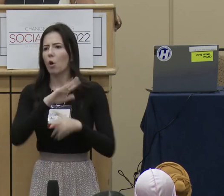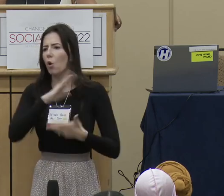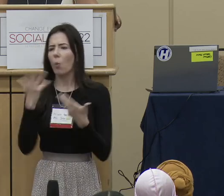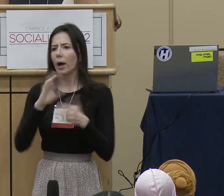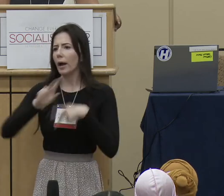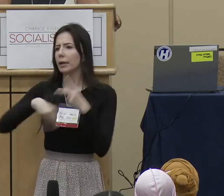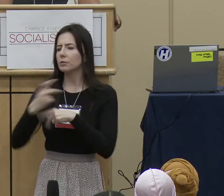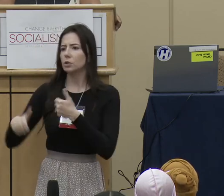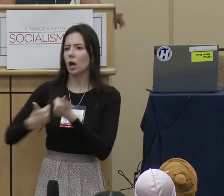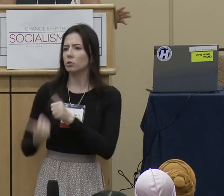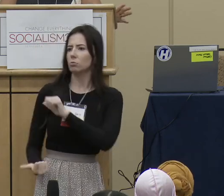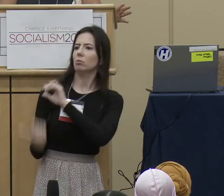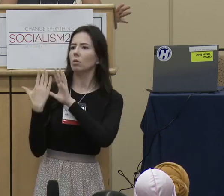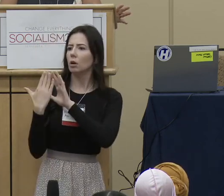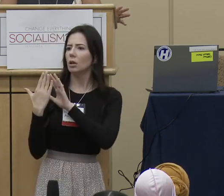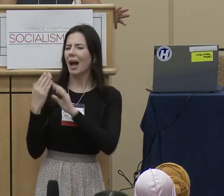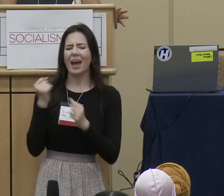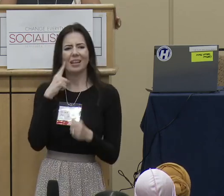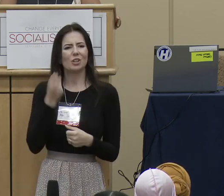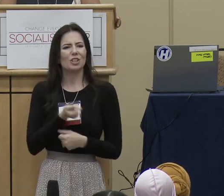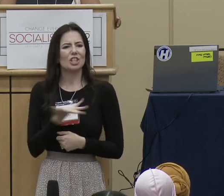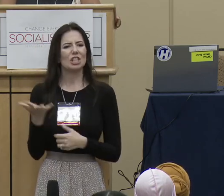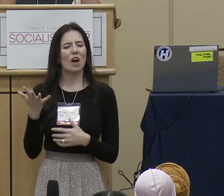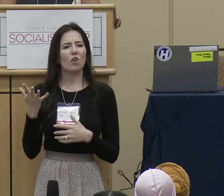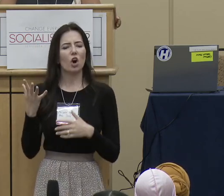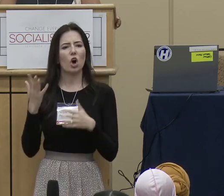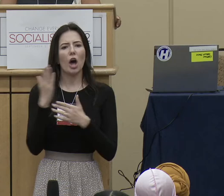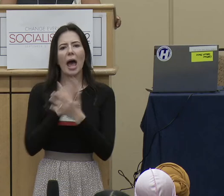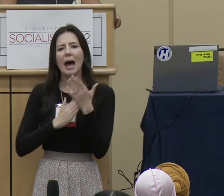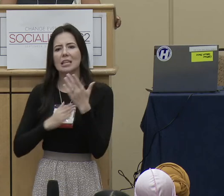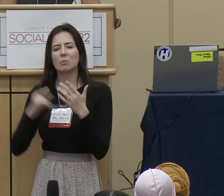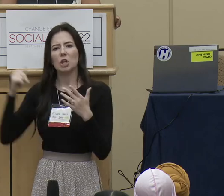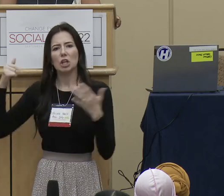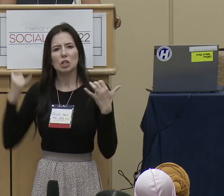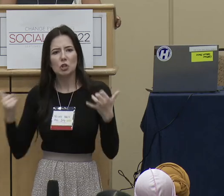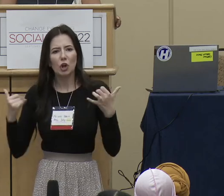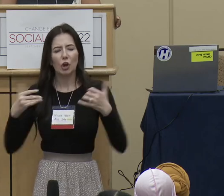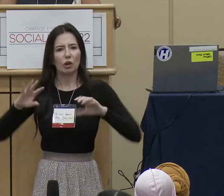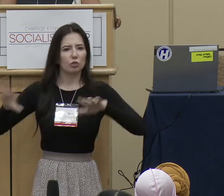work. What we're up against, and what period we're in. I